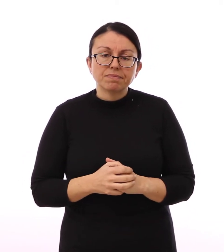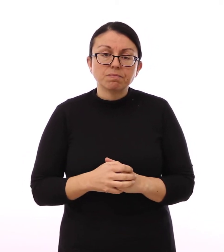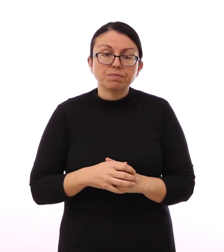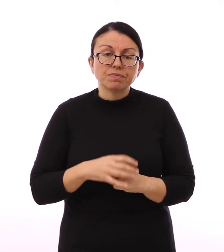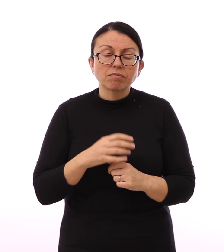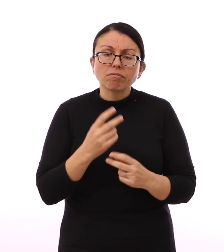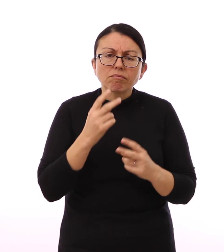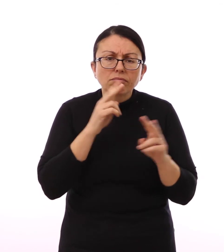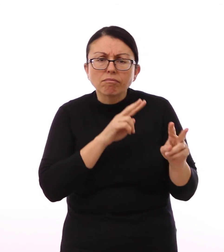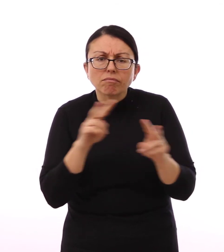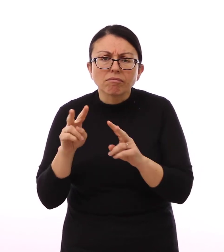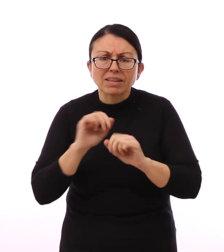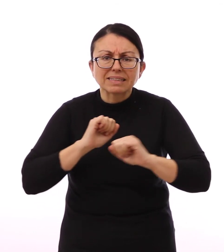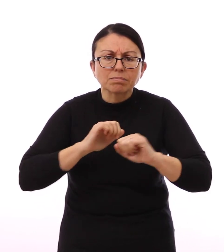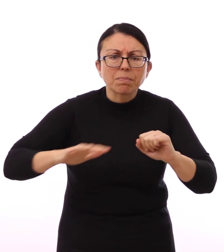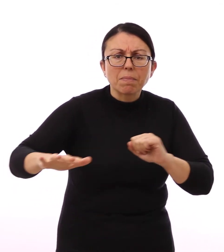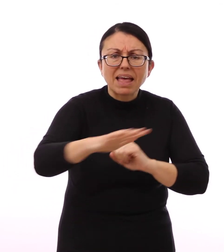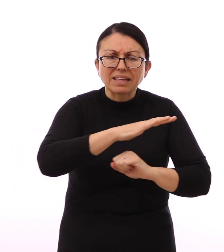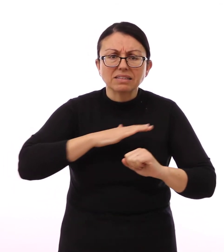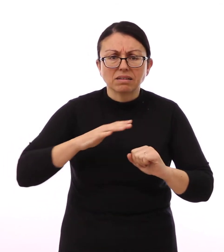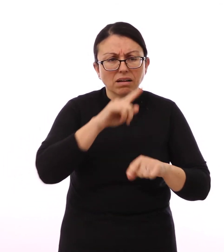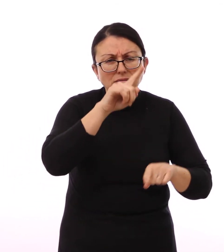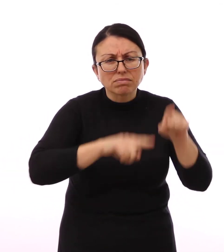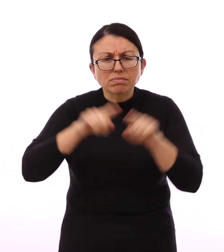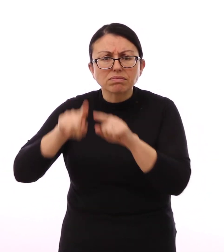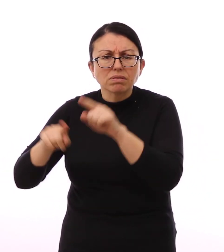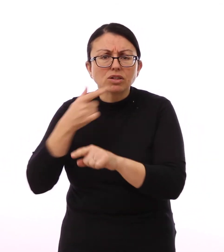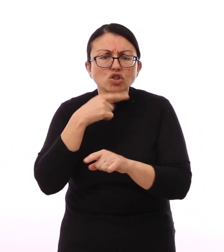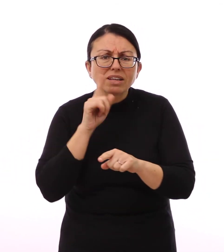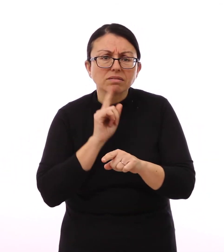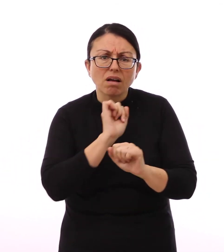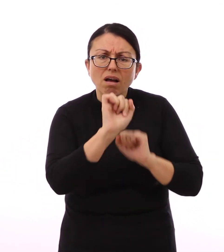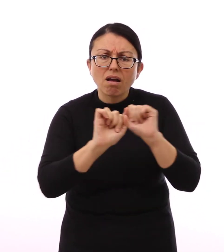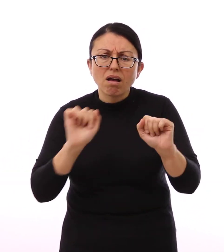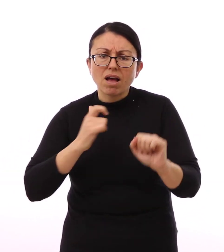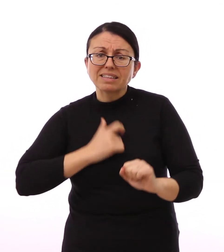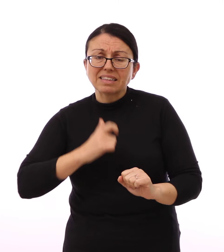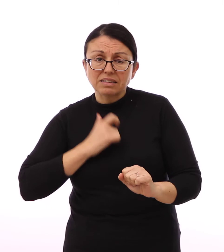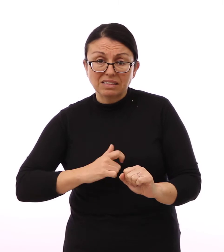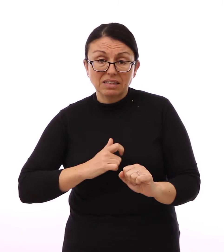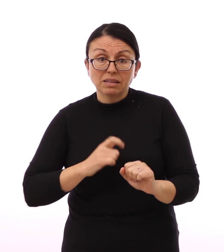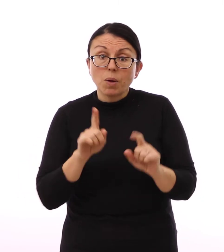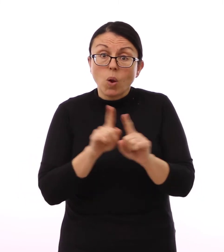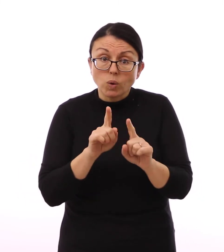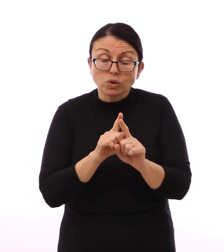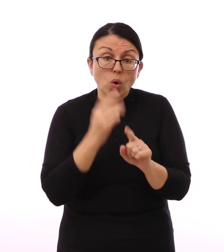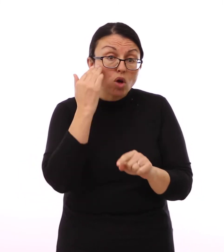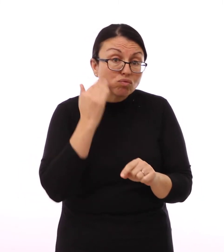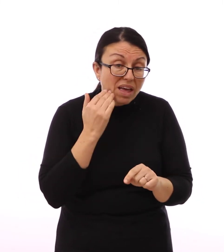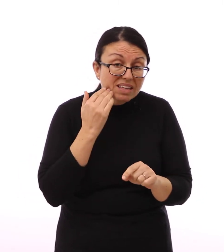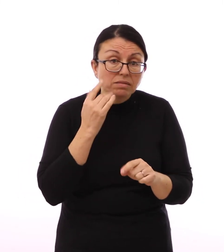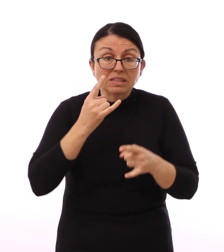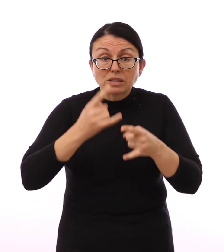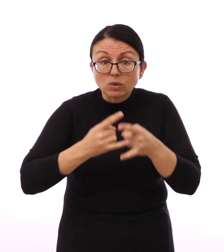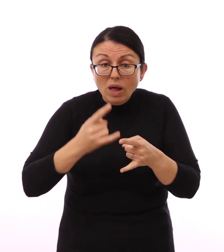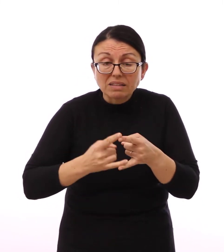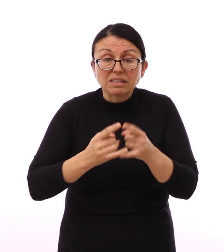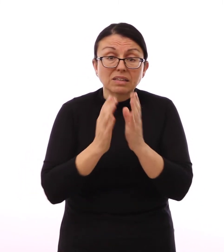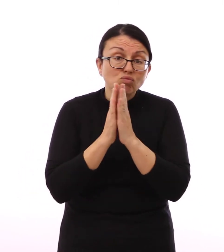It reflects a space cohabited by multiple gender identities, as well as race, sexuality,